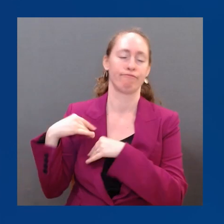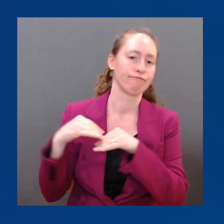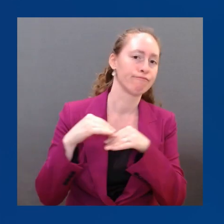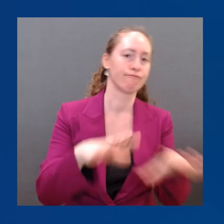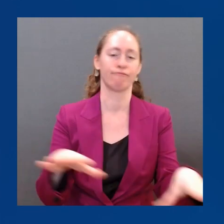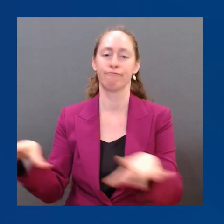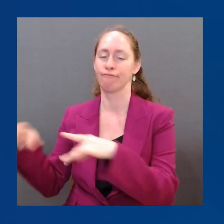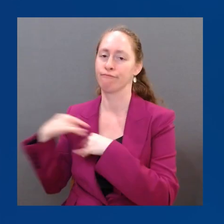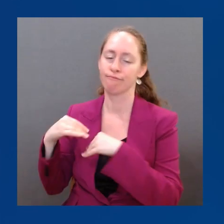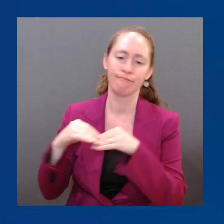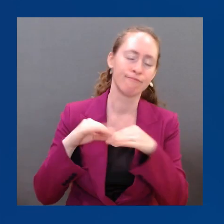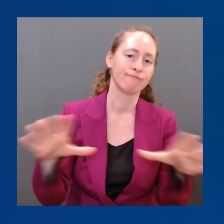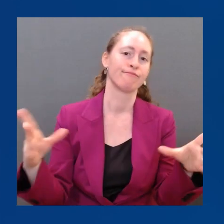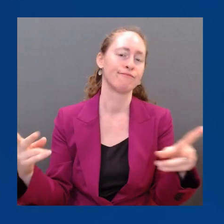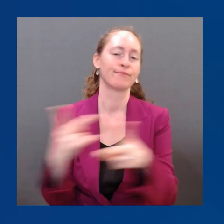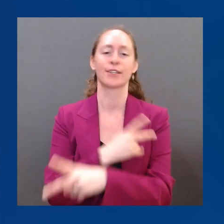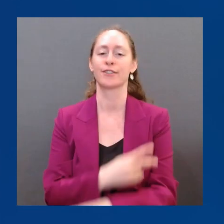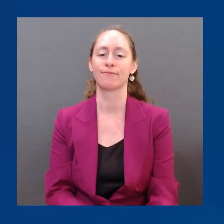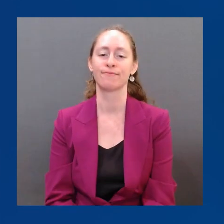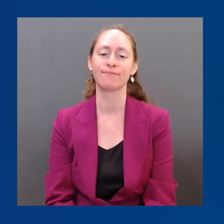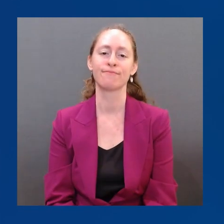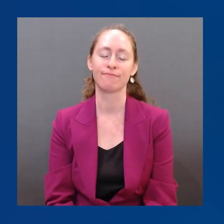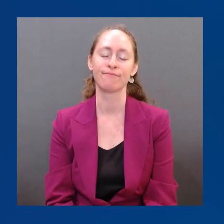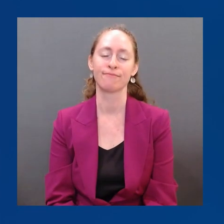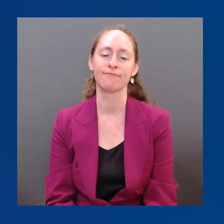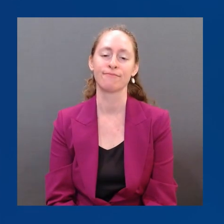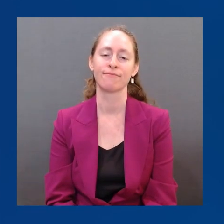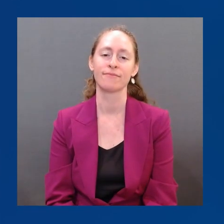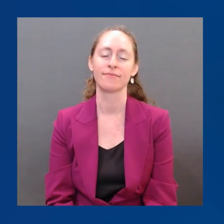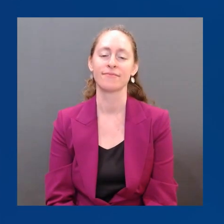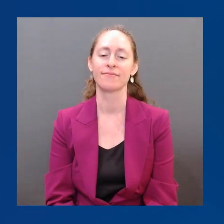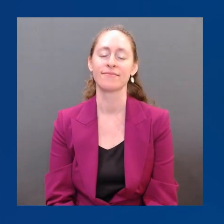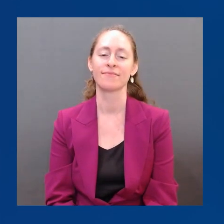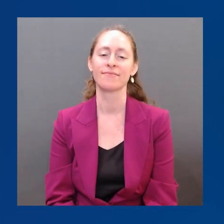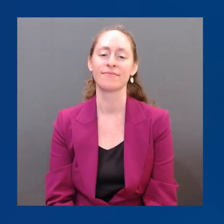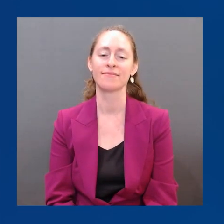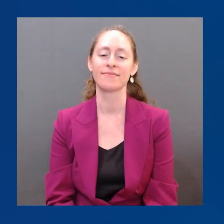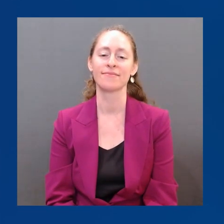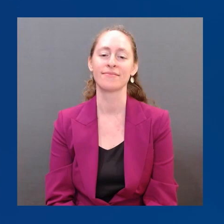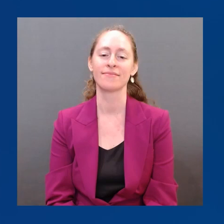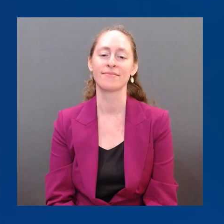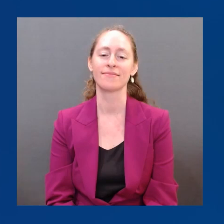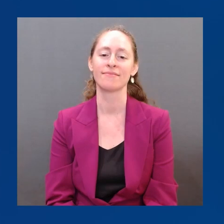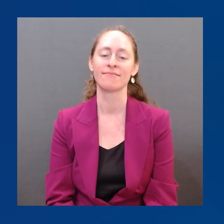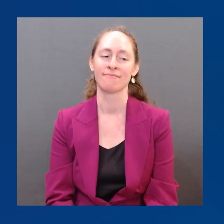that we're seeing across the nation right now. And that is -- that is a huge challenge. So how are we thinking about this moment?